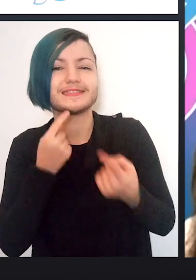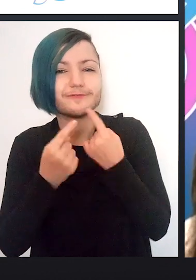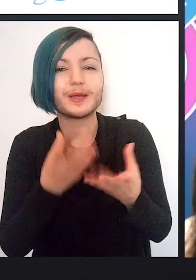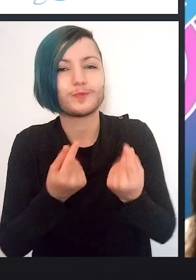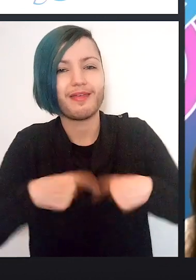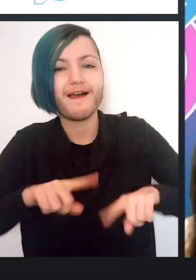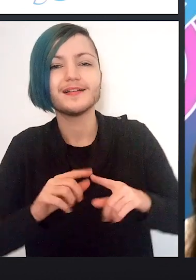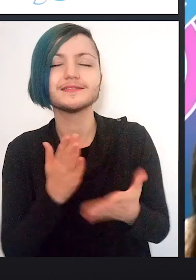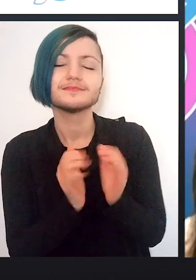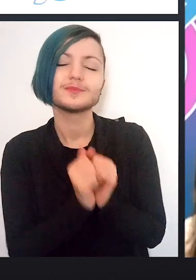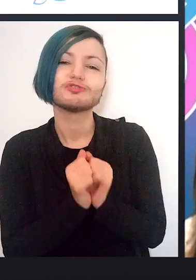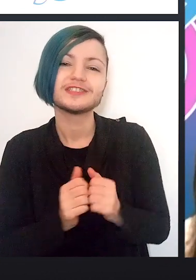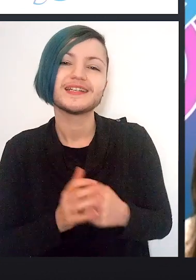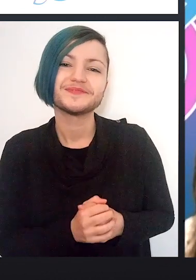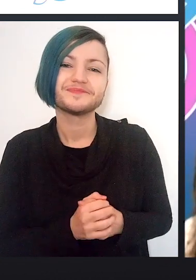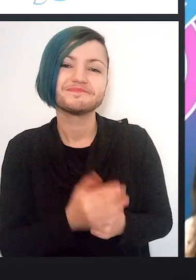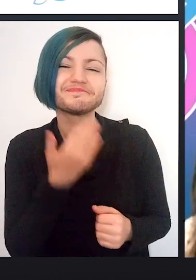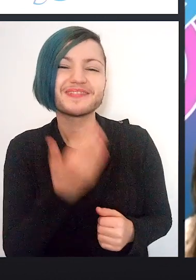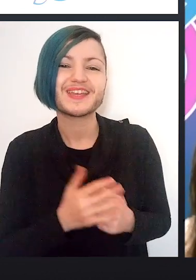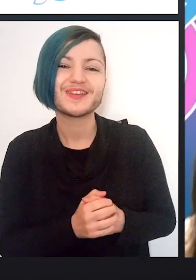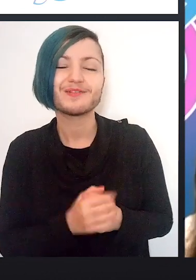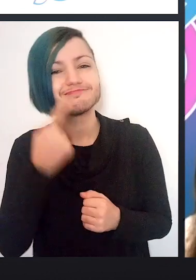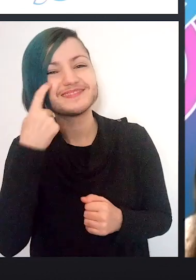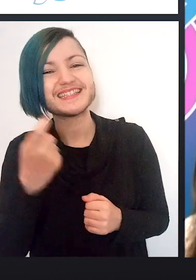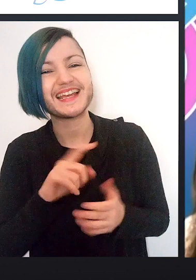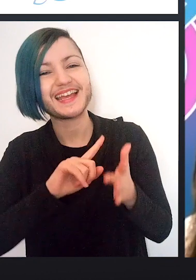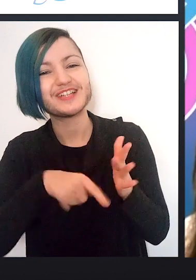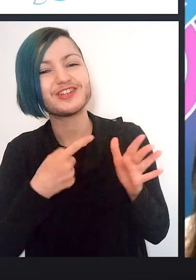with all of us. I really appreciate it. Thank you so much and take care, Jenny Anne!